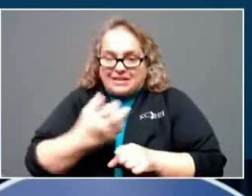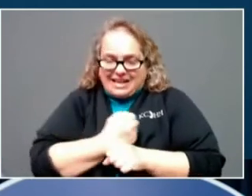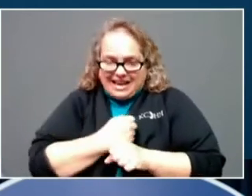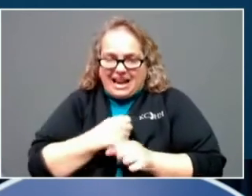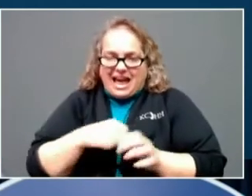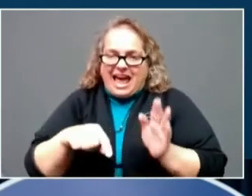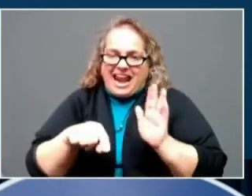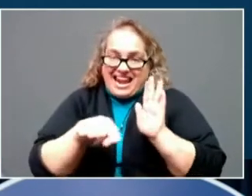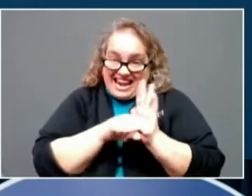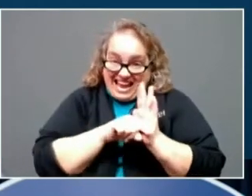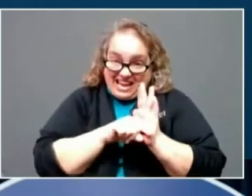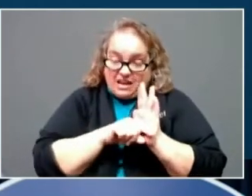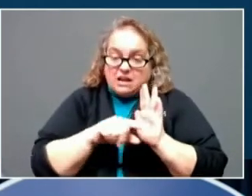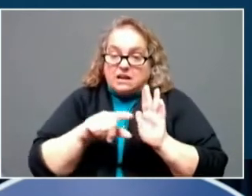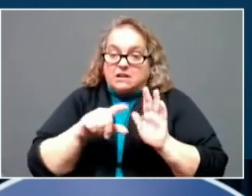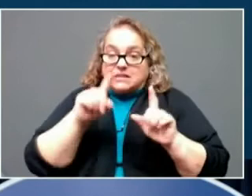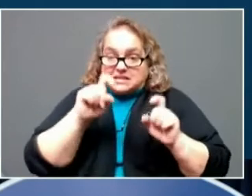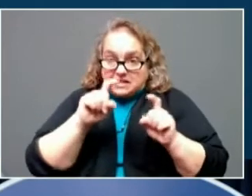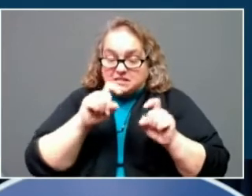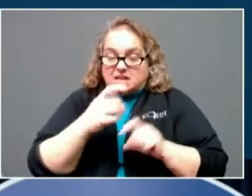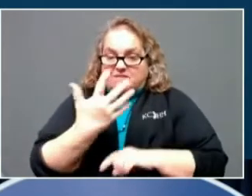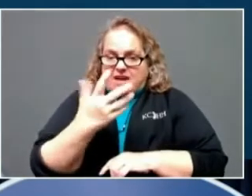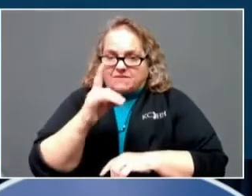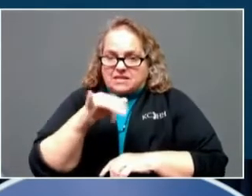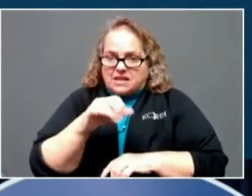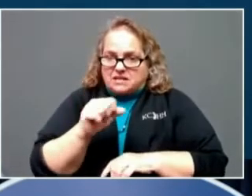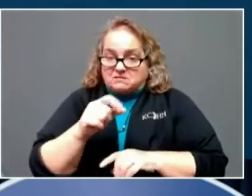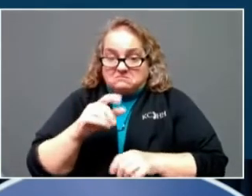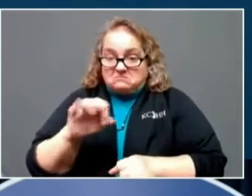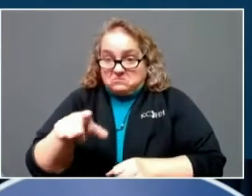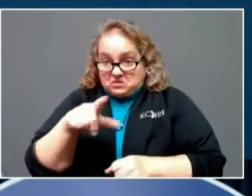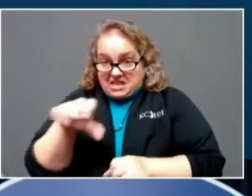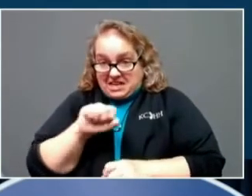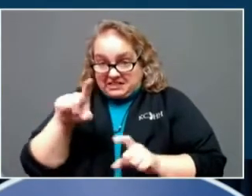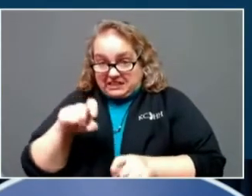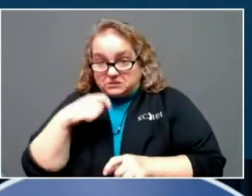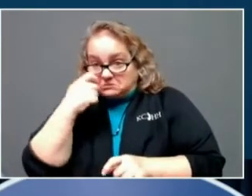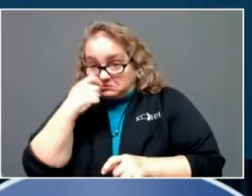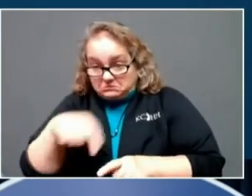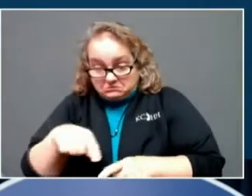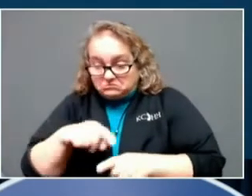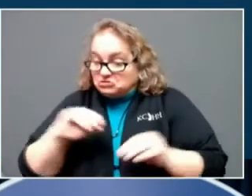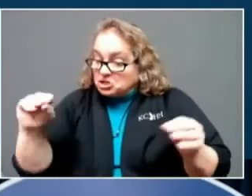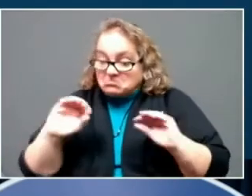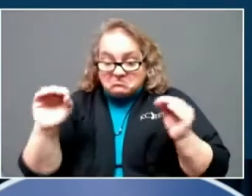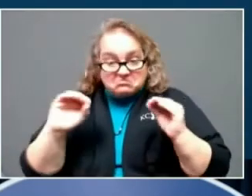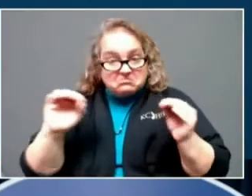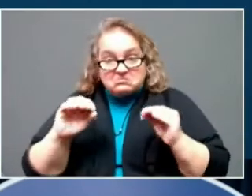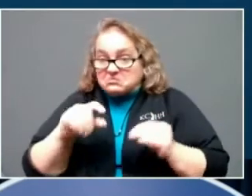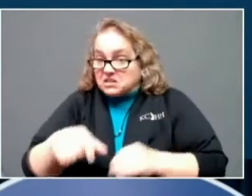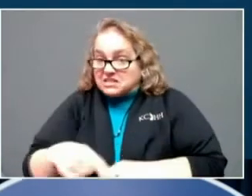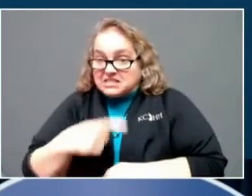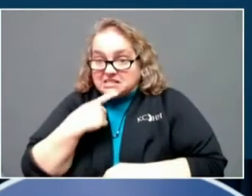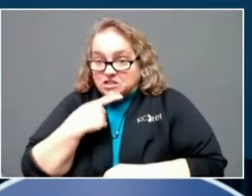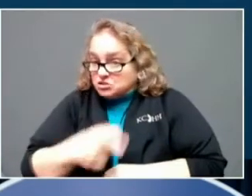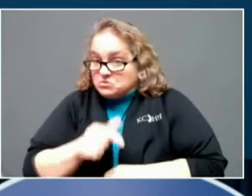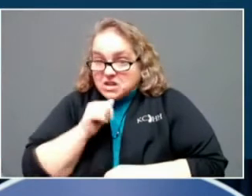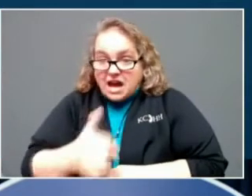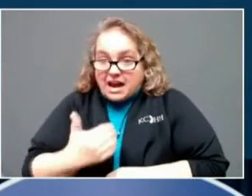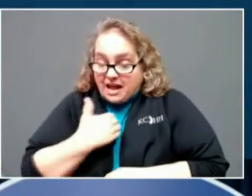version that was a week long and they shortened this to five days. So if you have no symptoms, Even if you're not vaccinated and you get a negative test